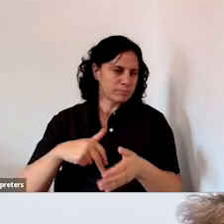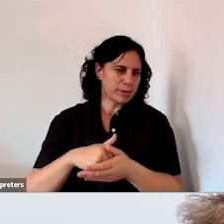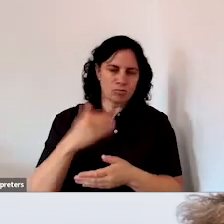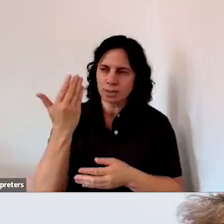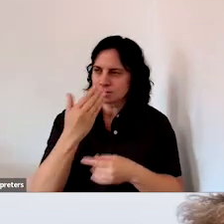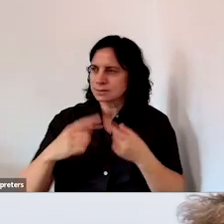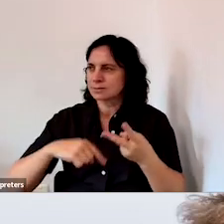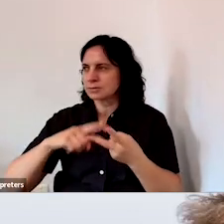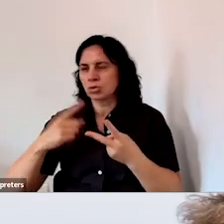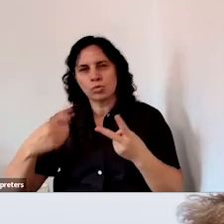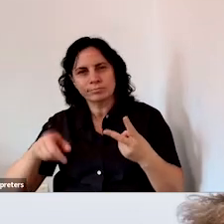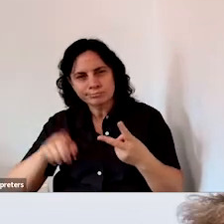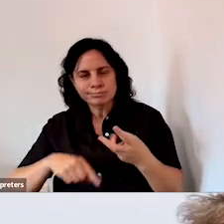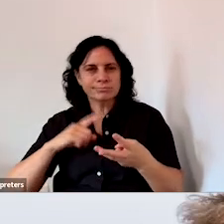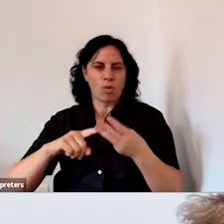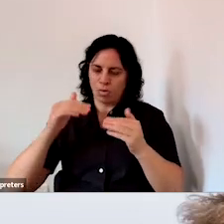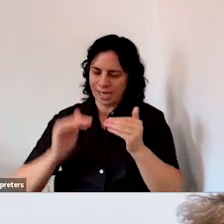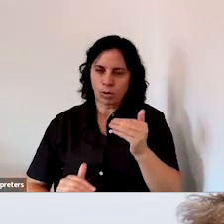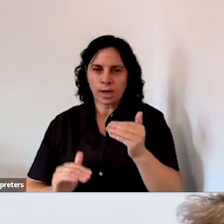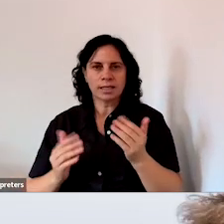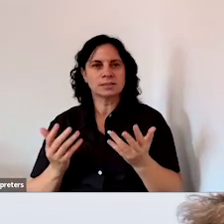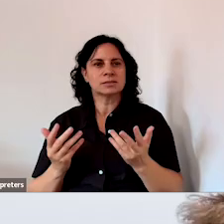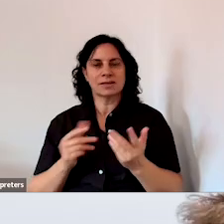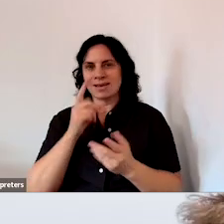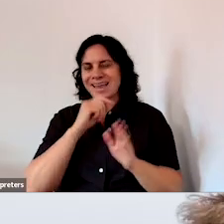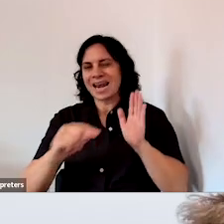structural inequities, can negatively impact mental health.